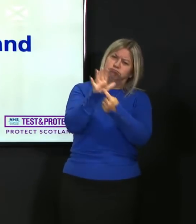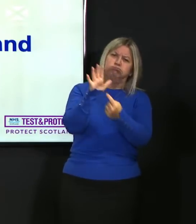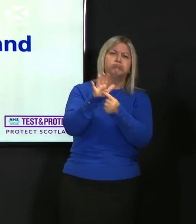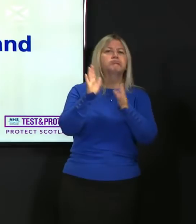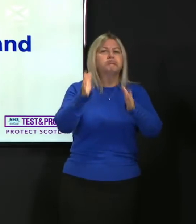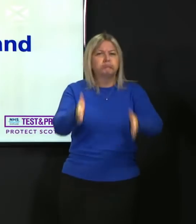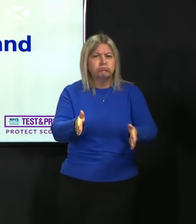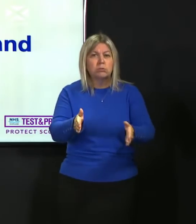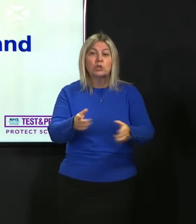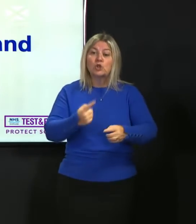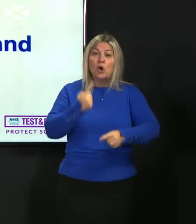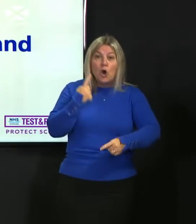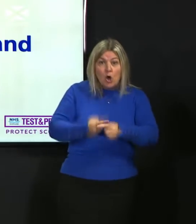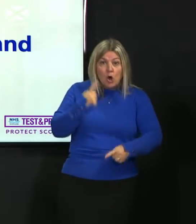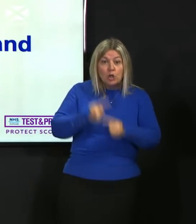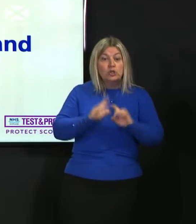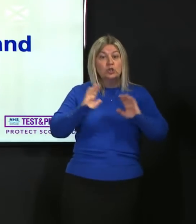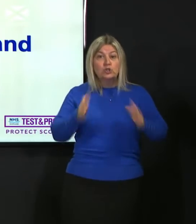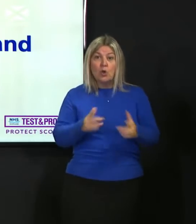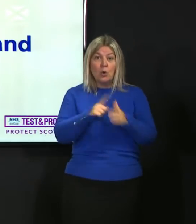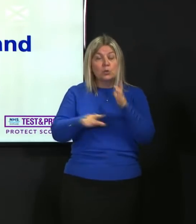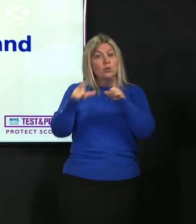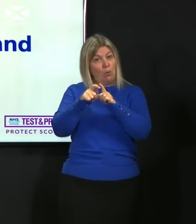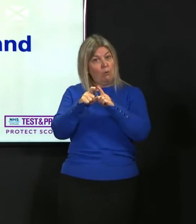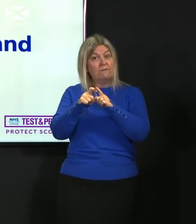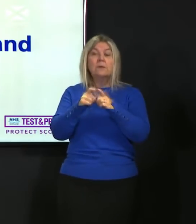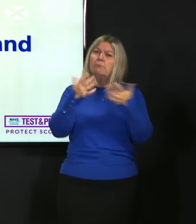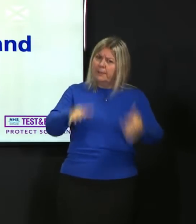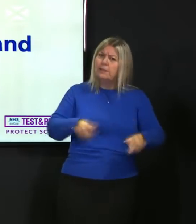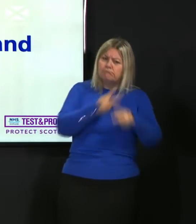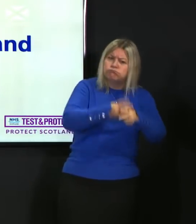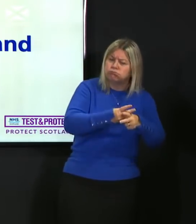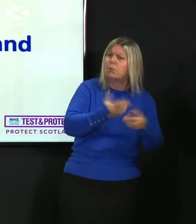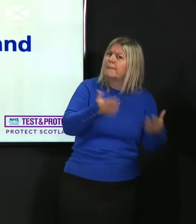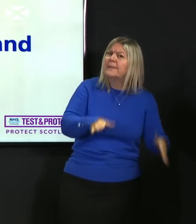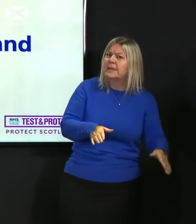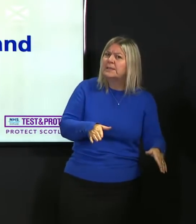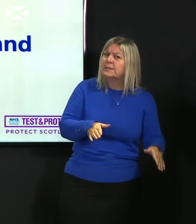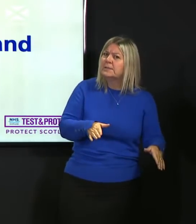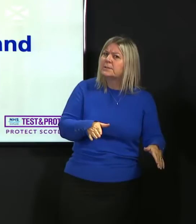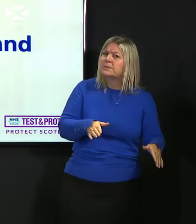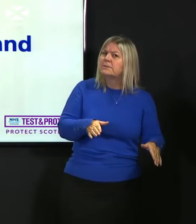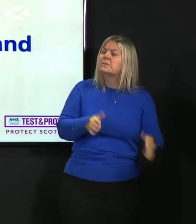urgent non-covid related referrals as well as providing essential ongoing care provision.